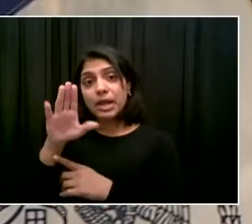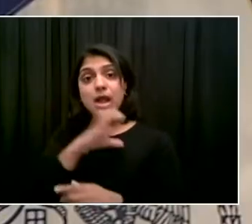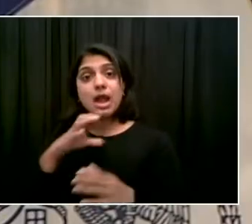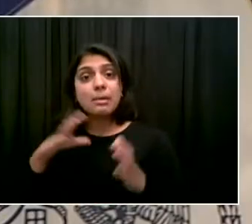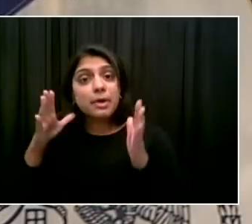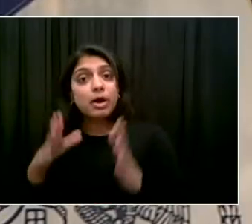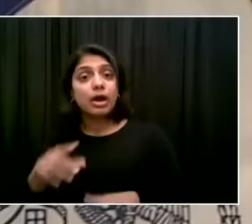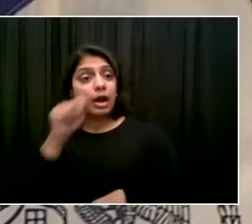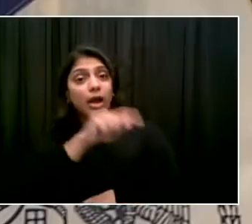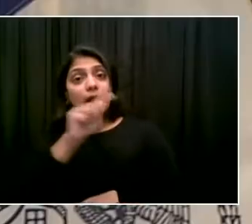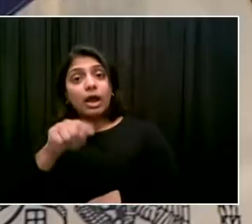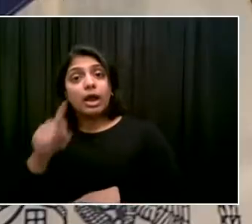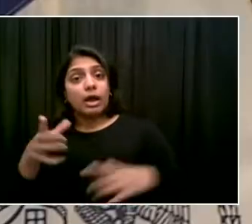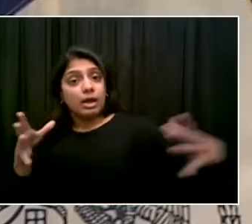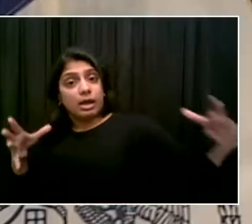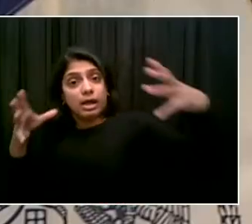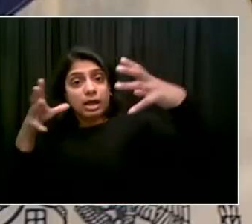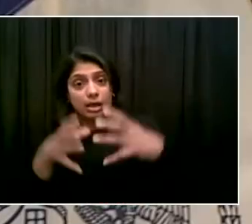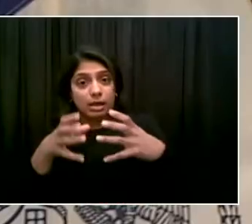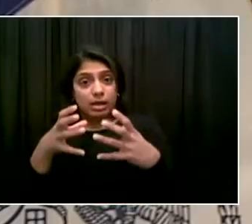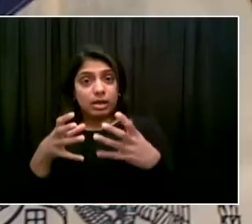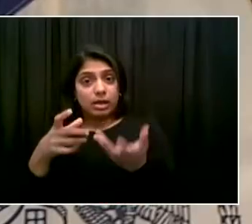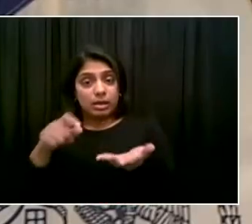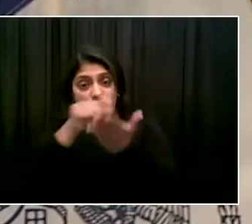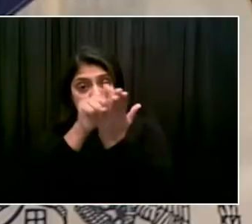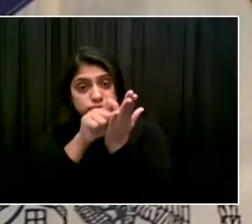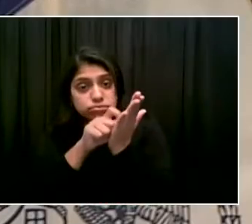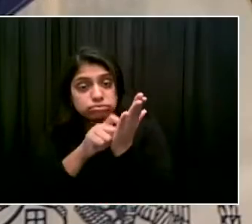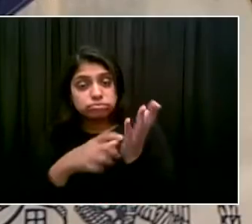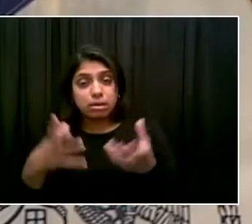I'M GOING TO DO AN OPEN CALL TO ANY OF THOSE THREE, WHICH ONE OF YOU WOULD